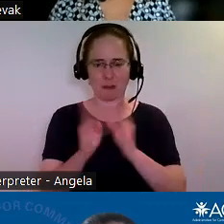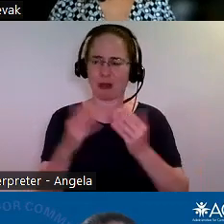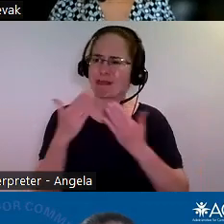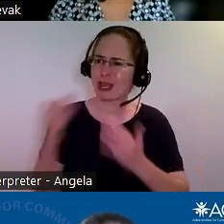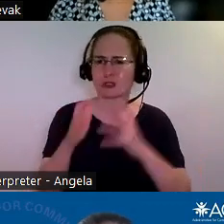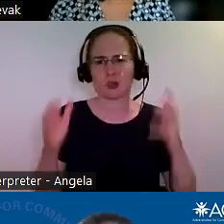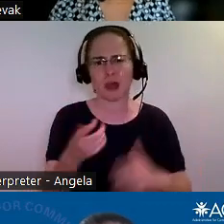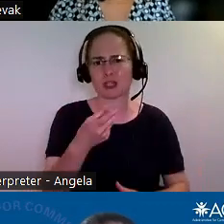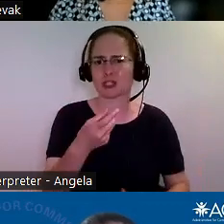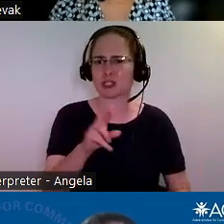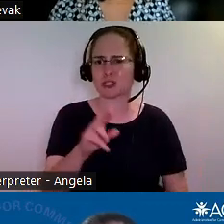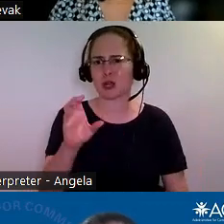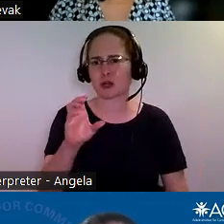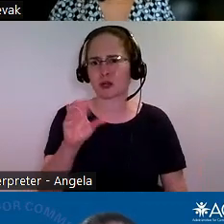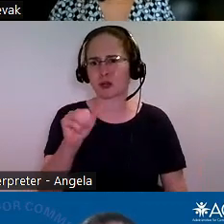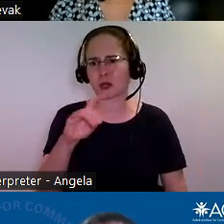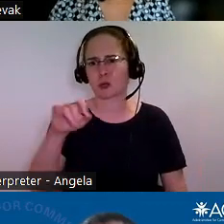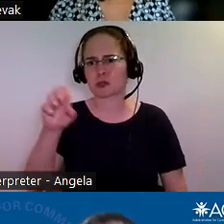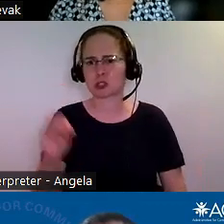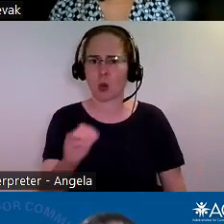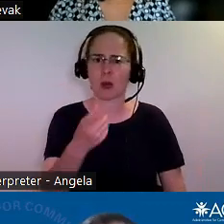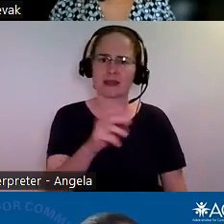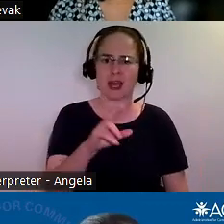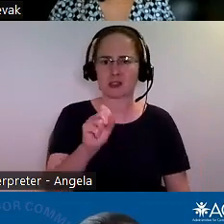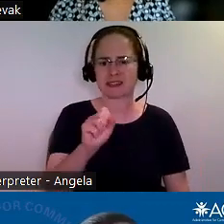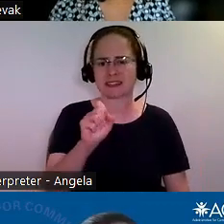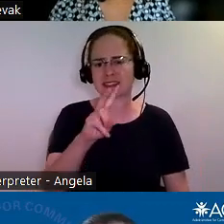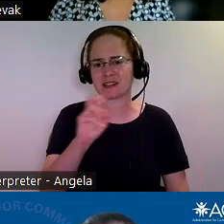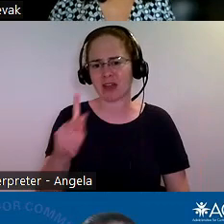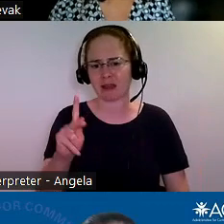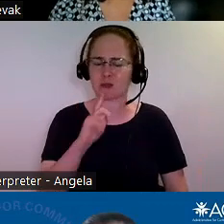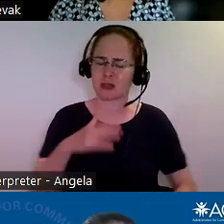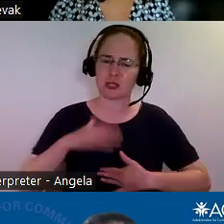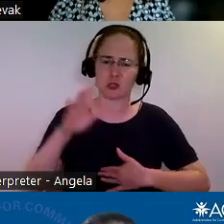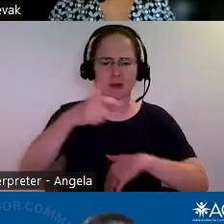Dr. Cardoso and Dr. Sevak. We really appreciate you taking the time to share this information